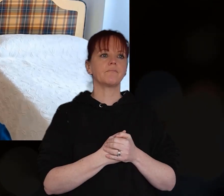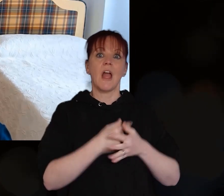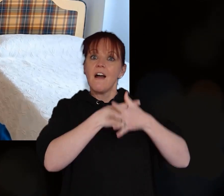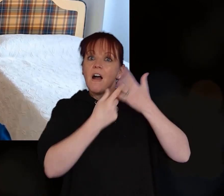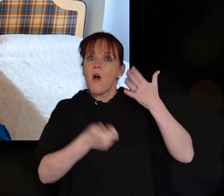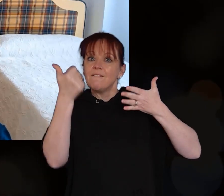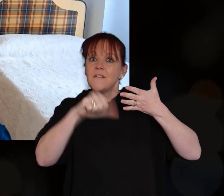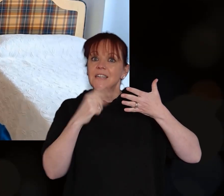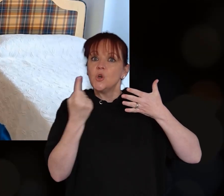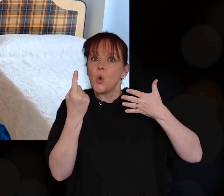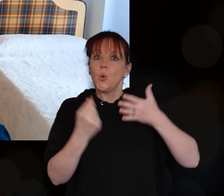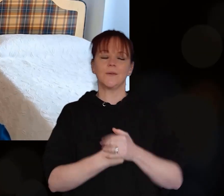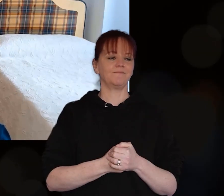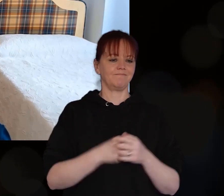Prince of Persia: The Lost Crown,